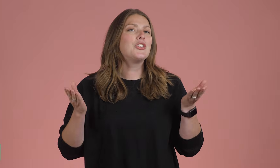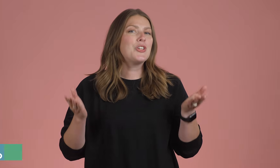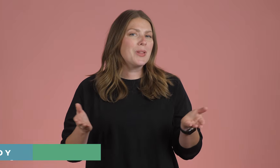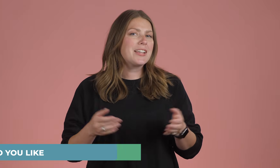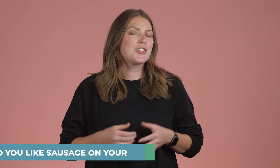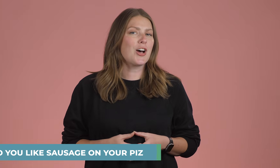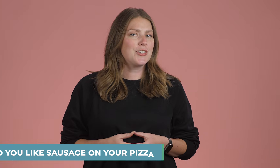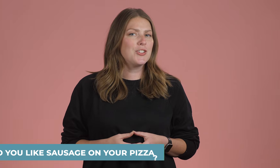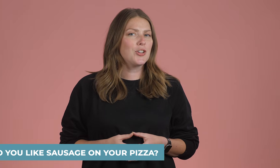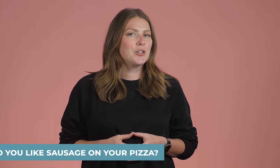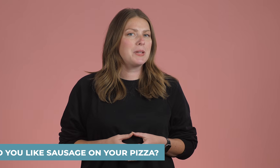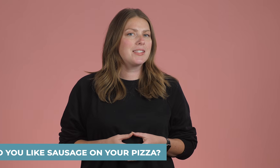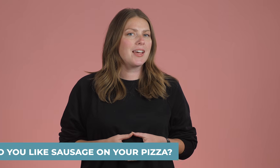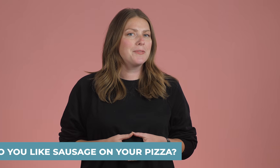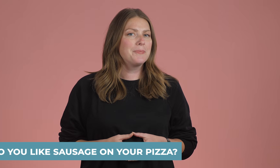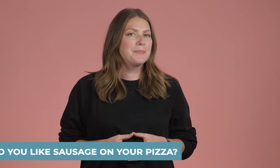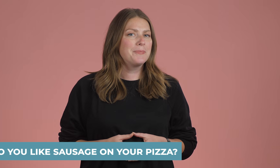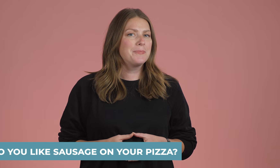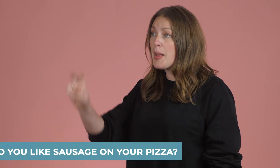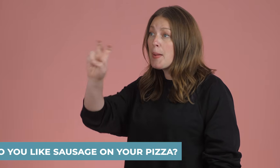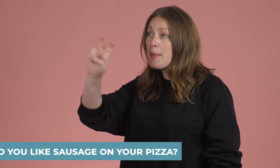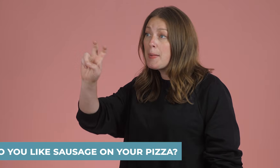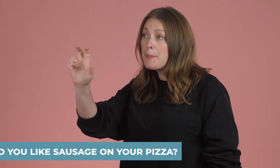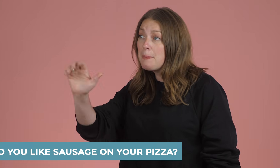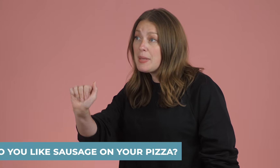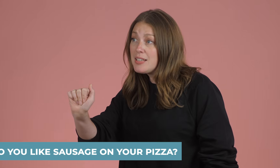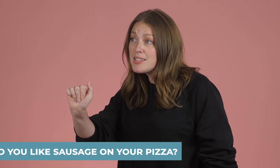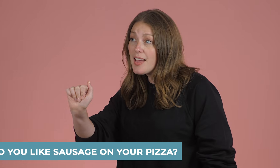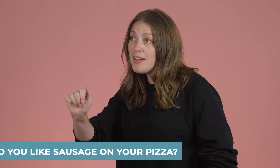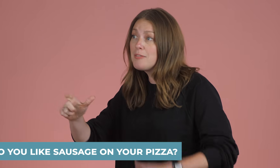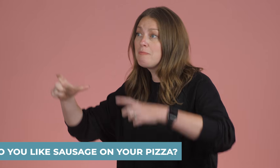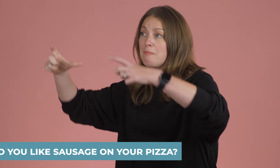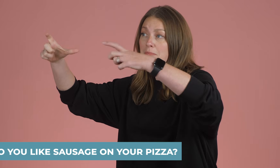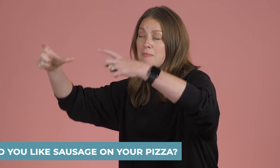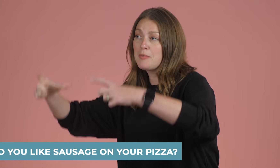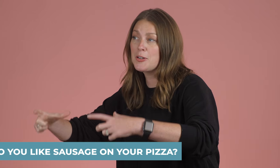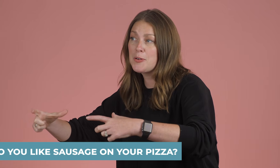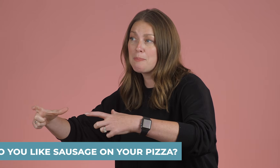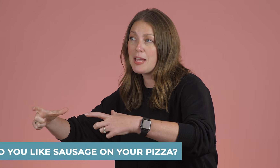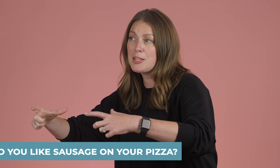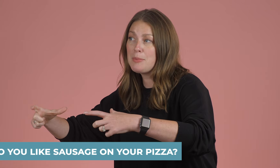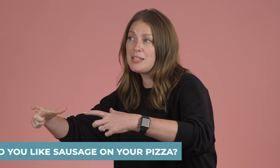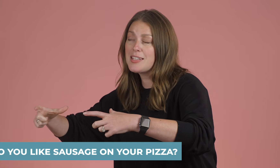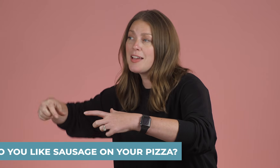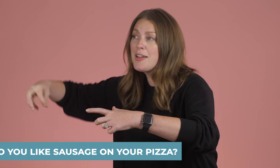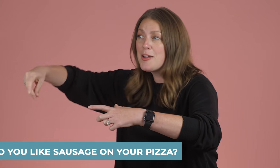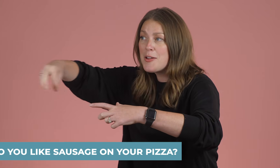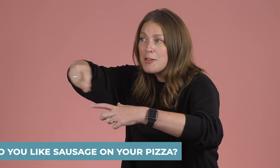Do you like sausage on your pizza? Pizza. Make the pizza.